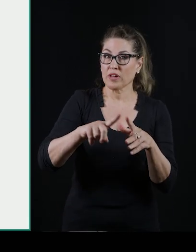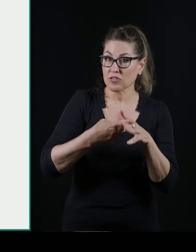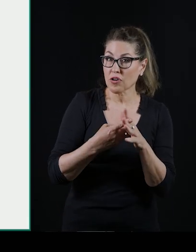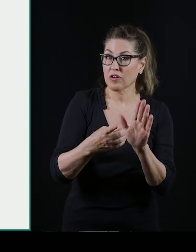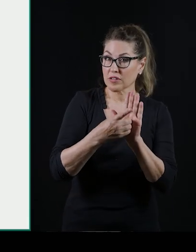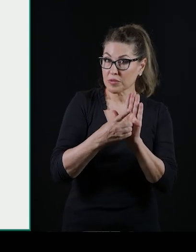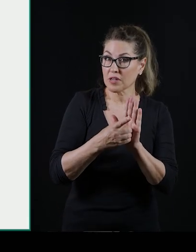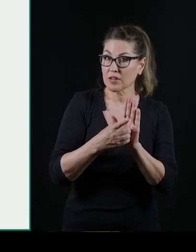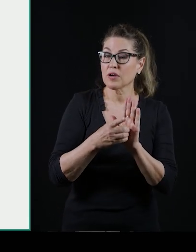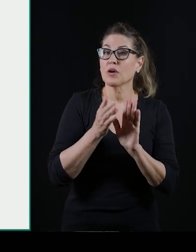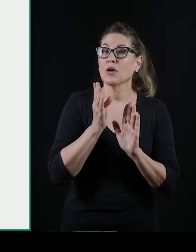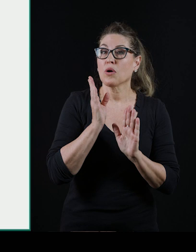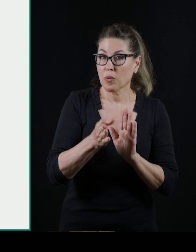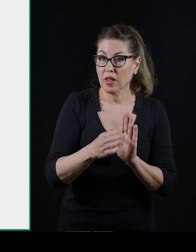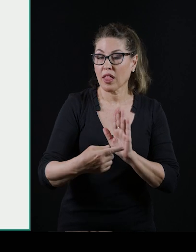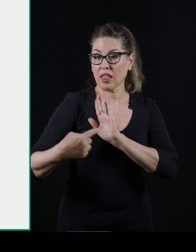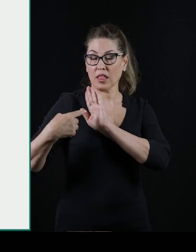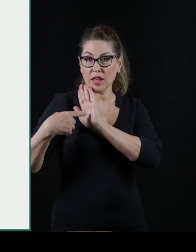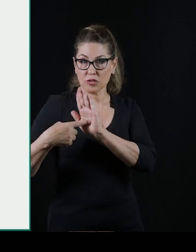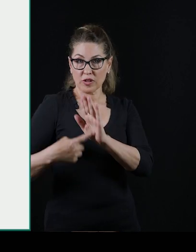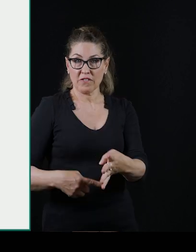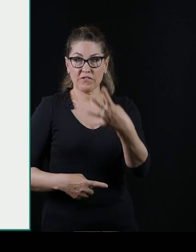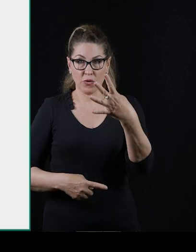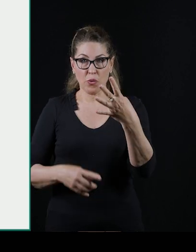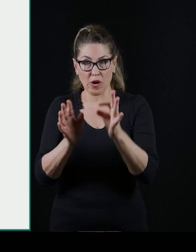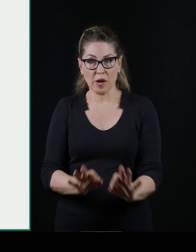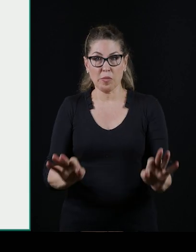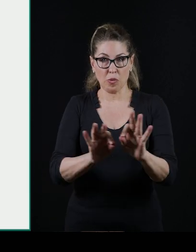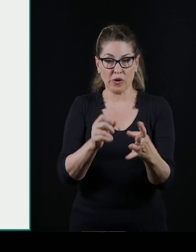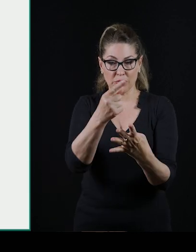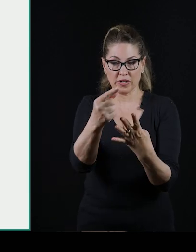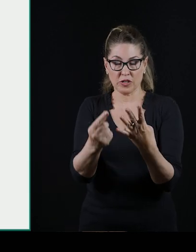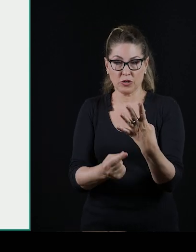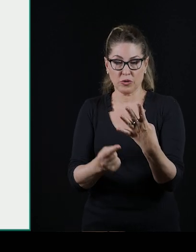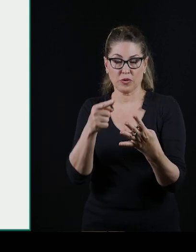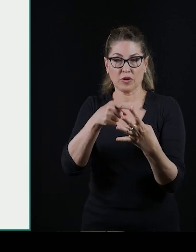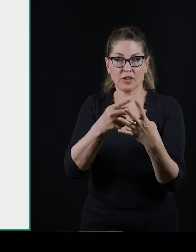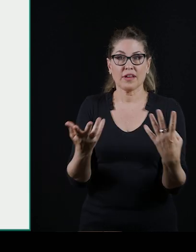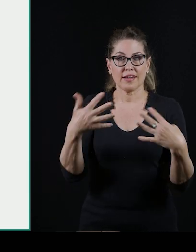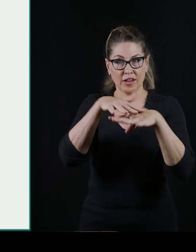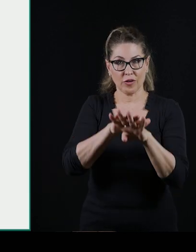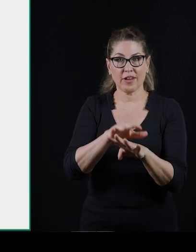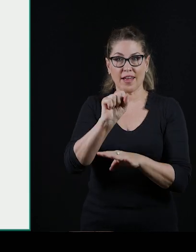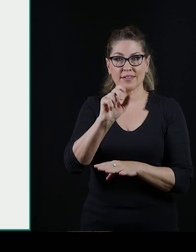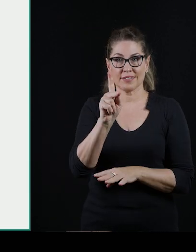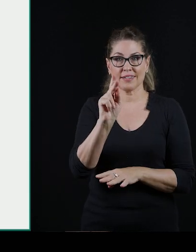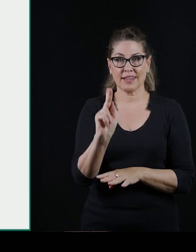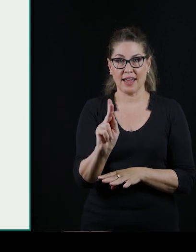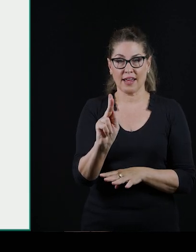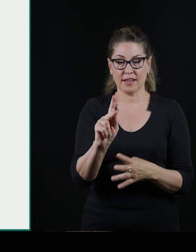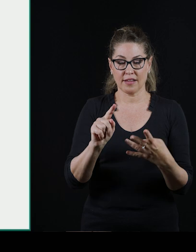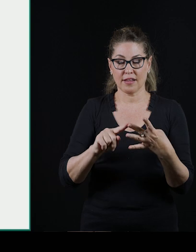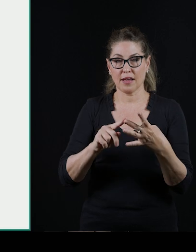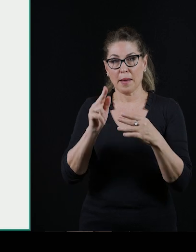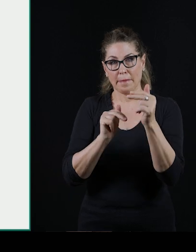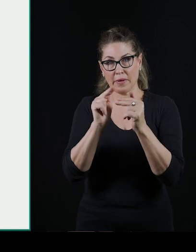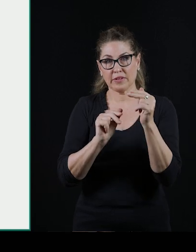The quick-start demonstration will methodically illustrate four key steps. They are integrated into GSDK,